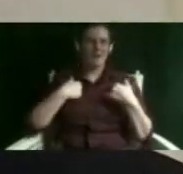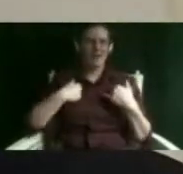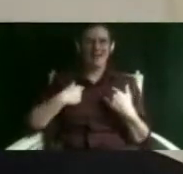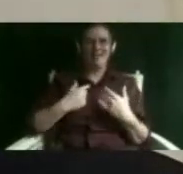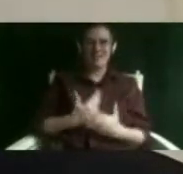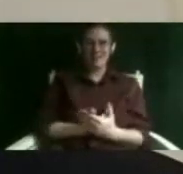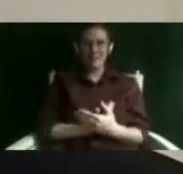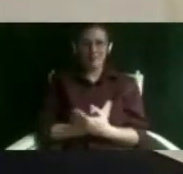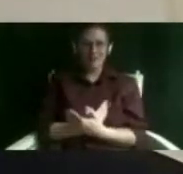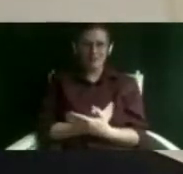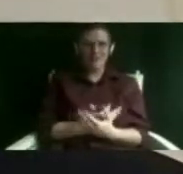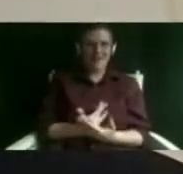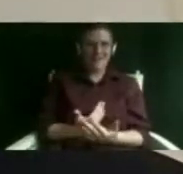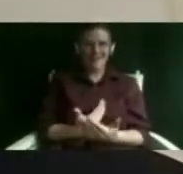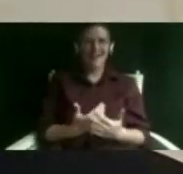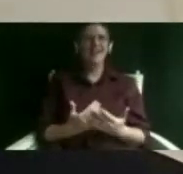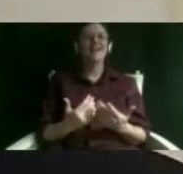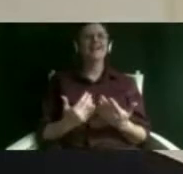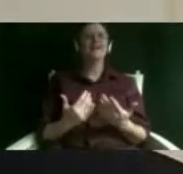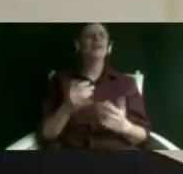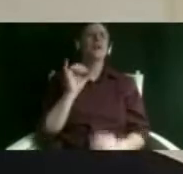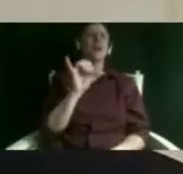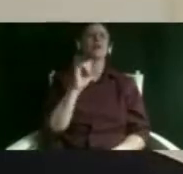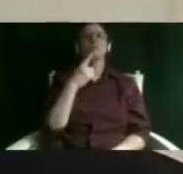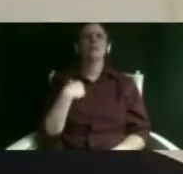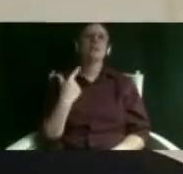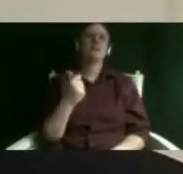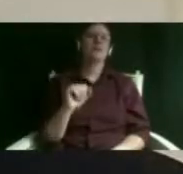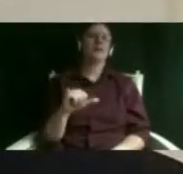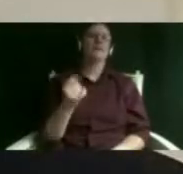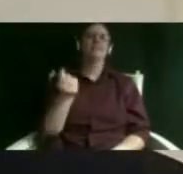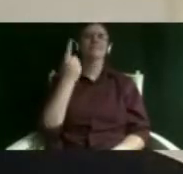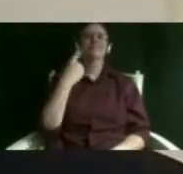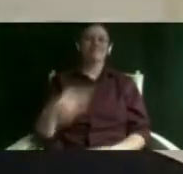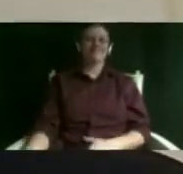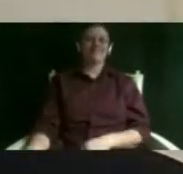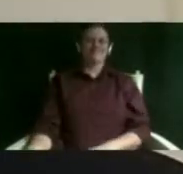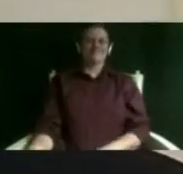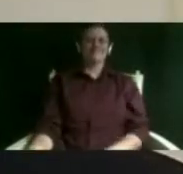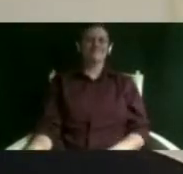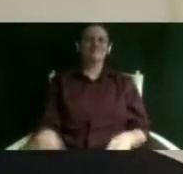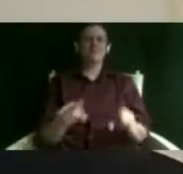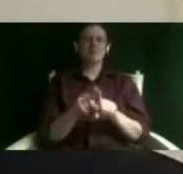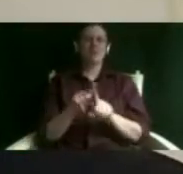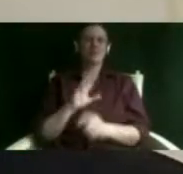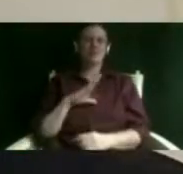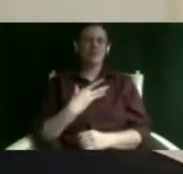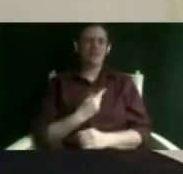and then i was like oh these people i'm gay um but also as a trans person i think the idea of coming